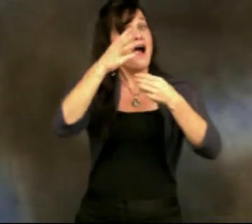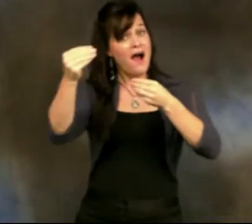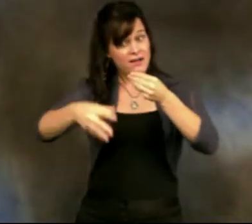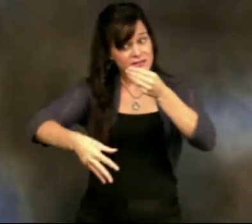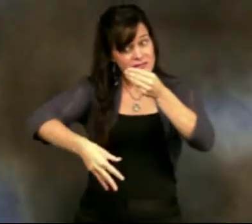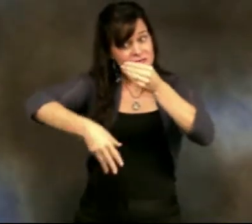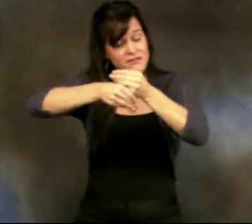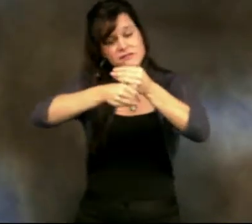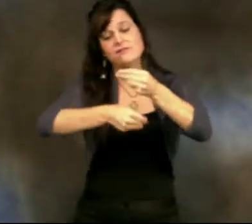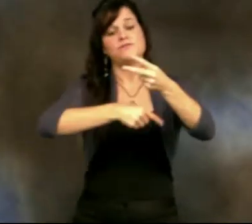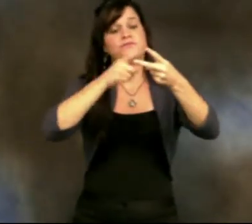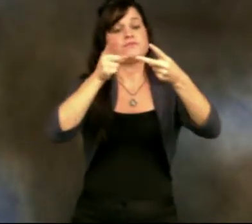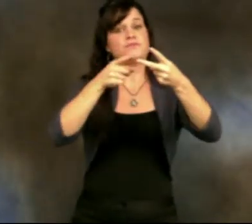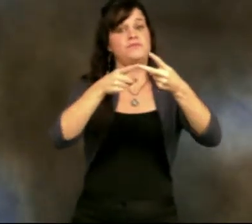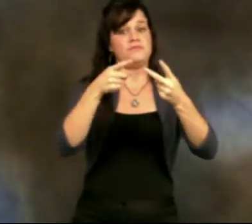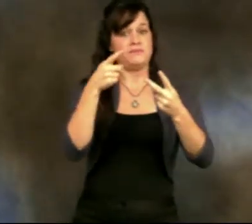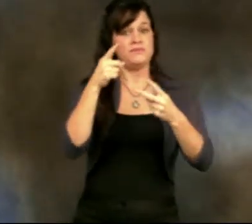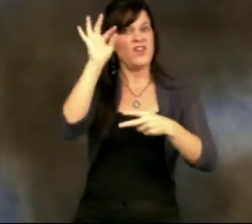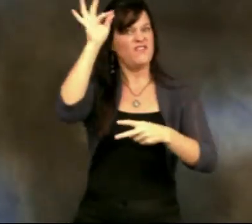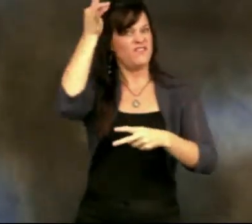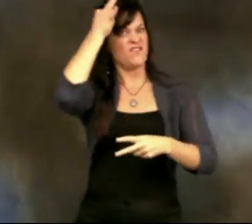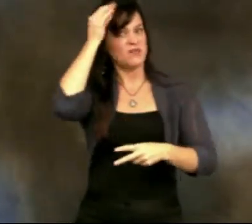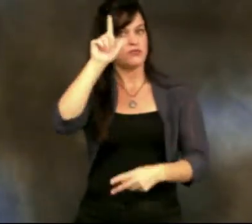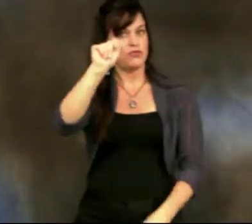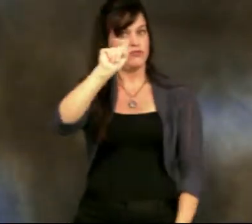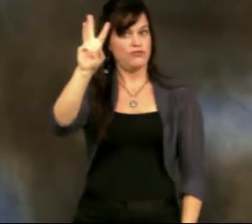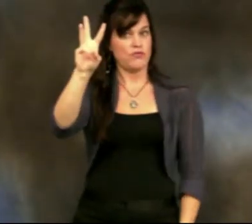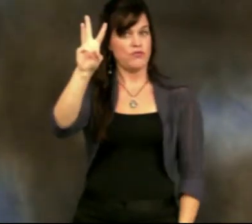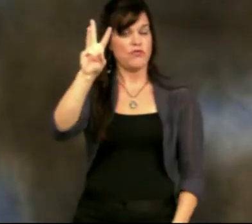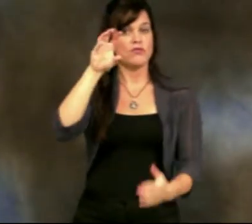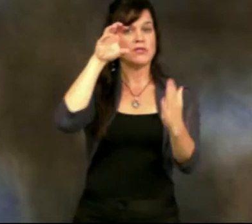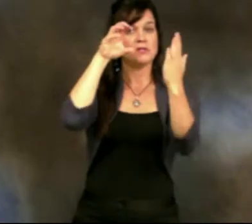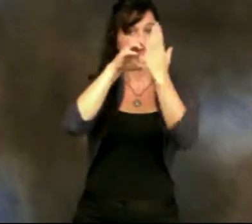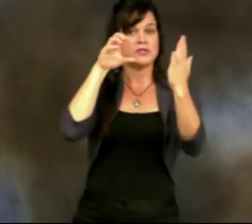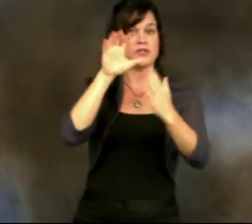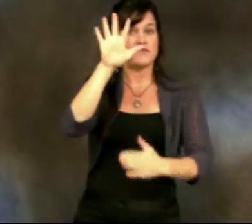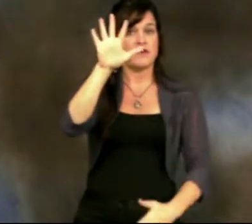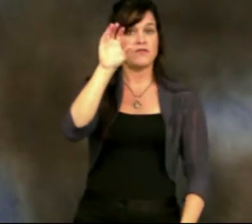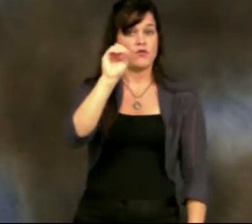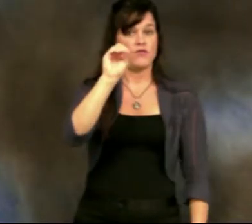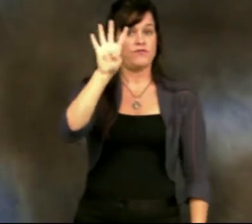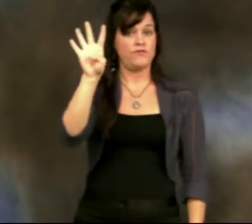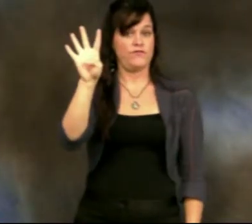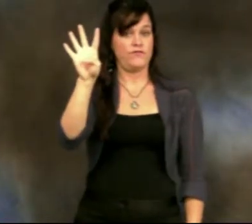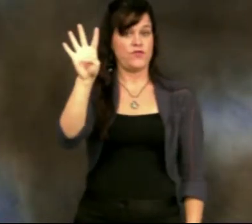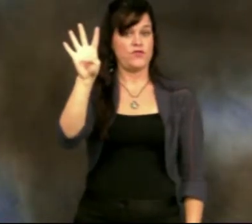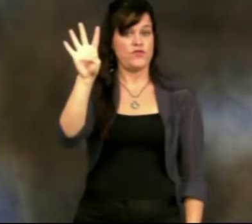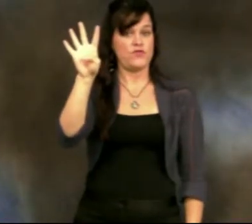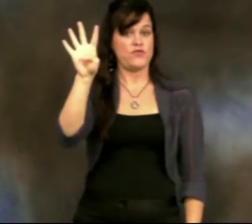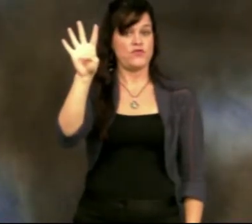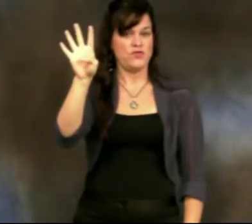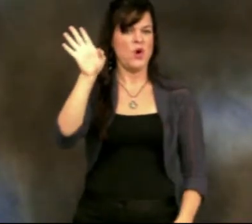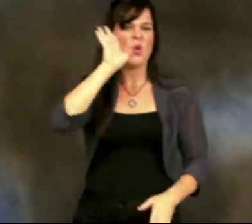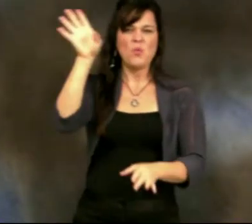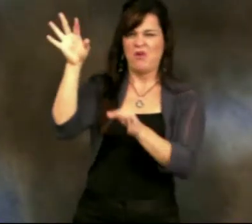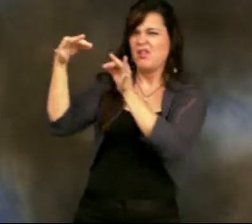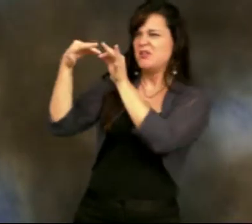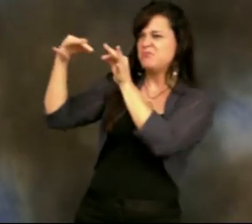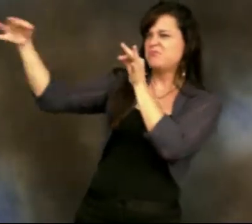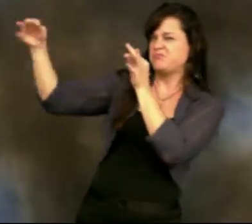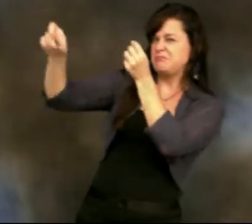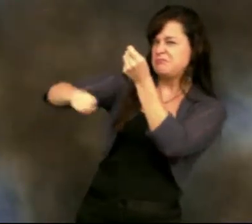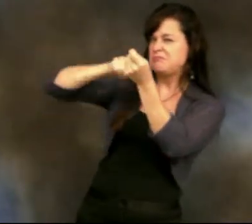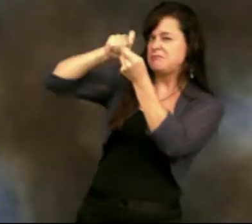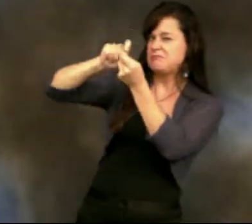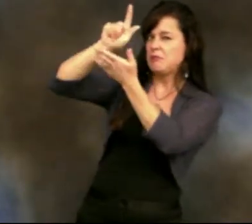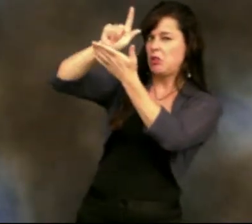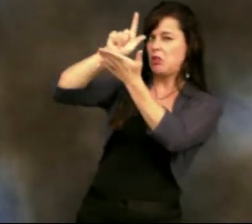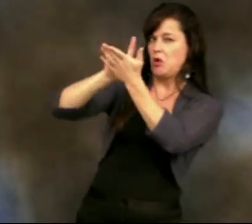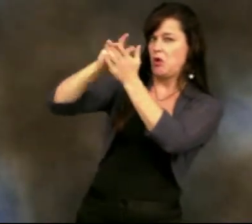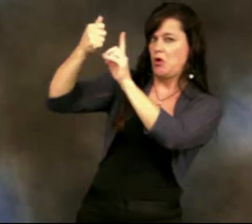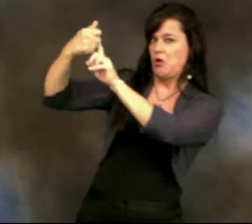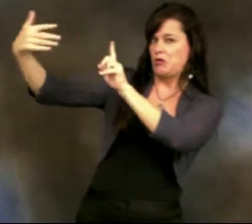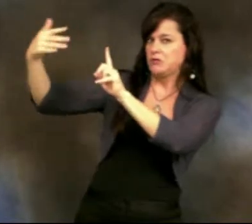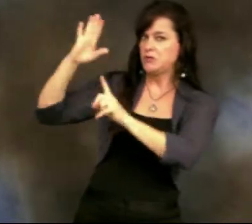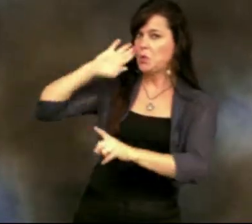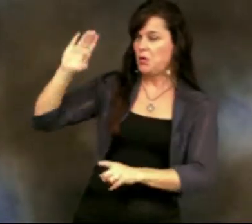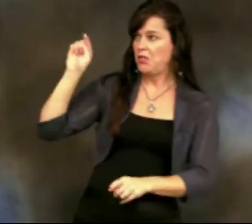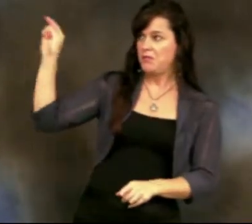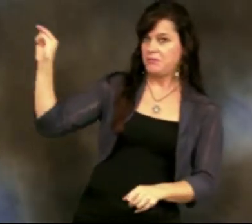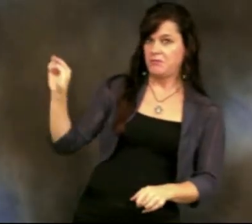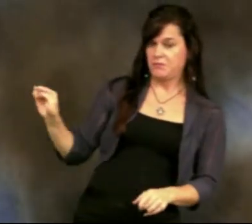504. I will explain both of these laws in further